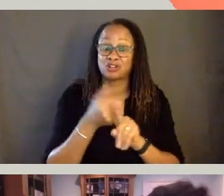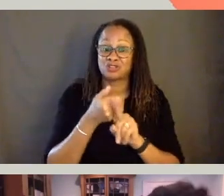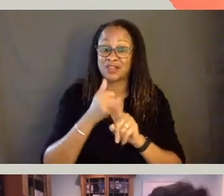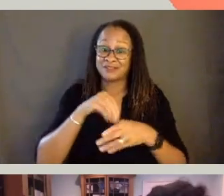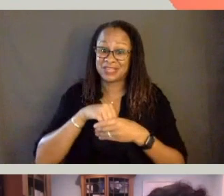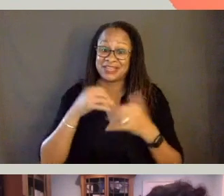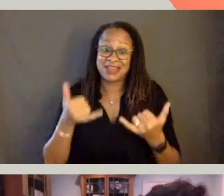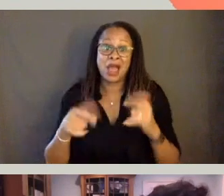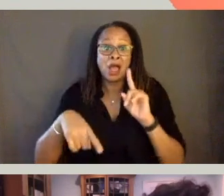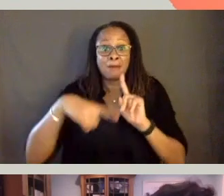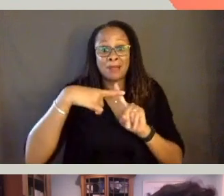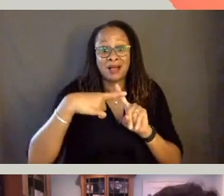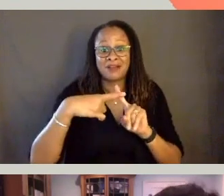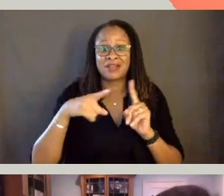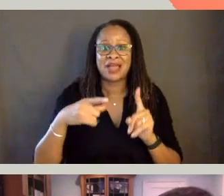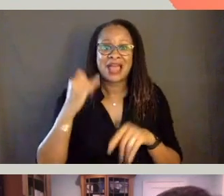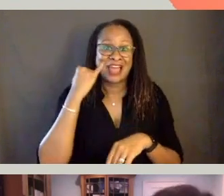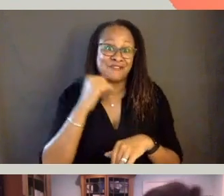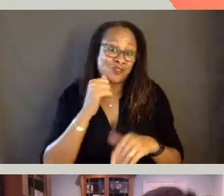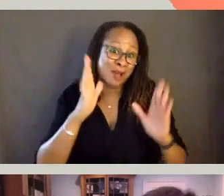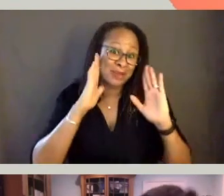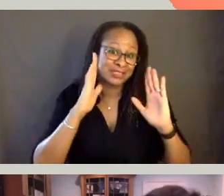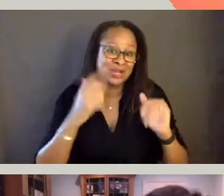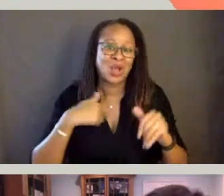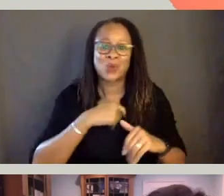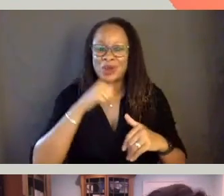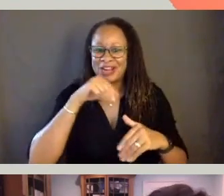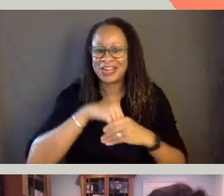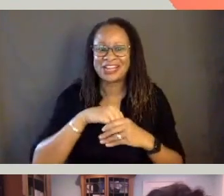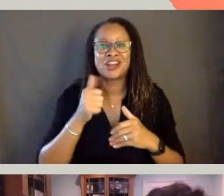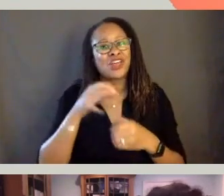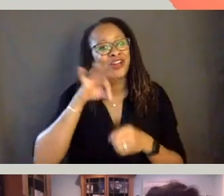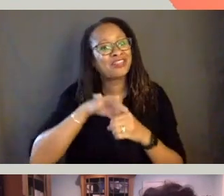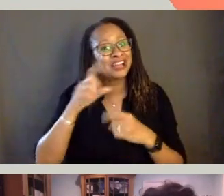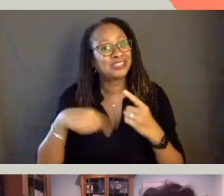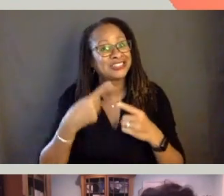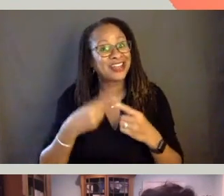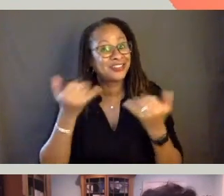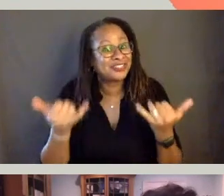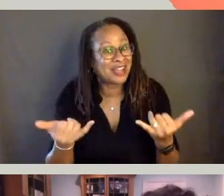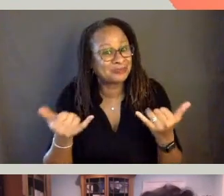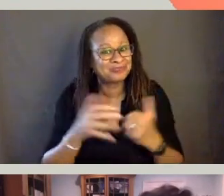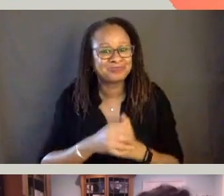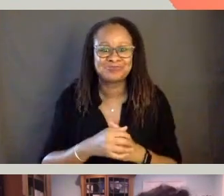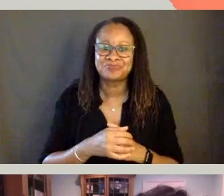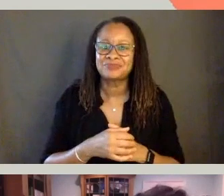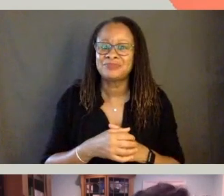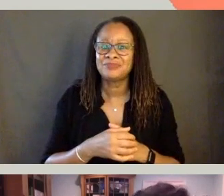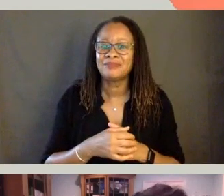In case you weren't all paying attention, we are in another election cycle. And so, like Georgia,